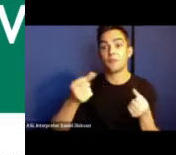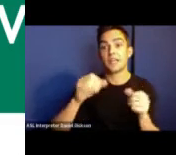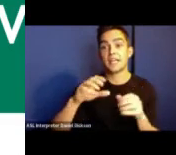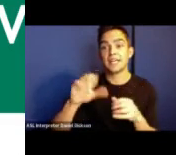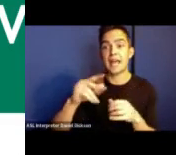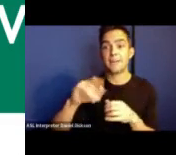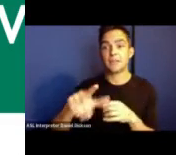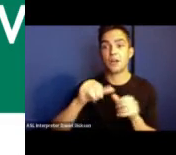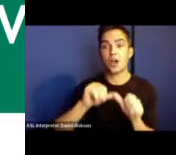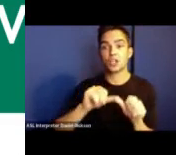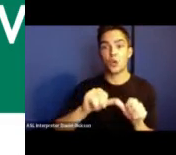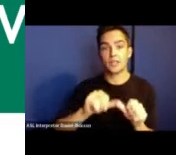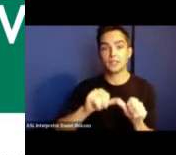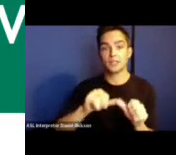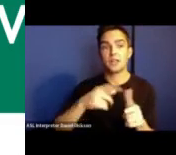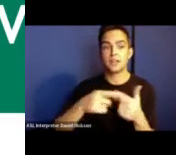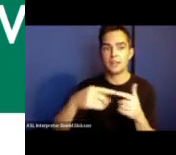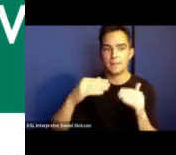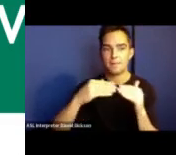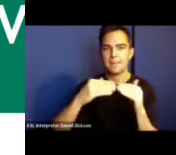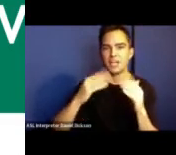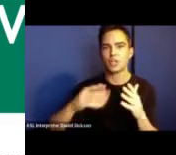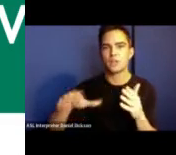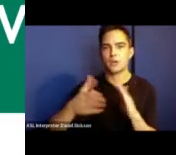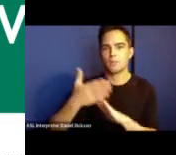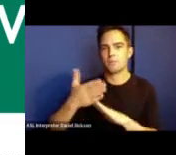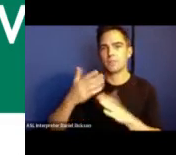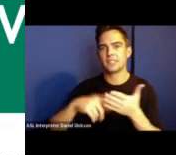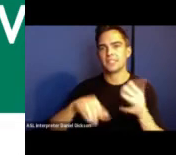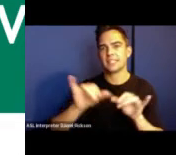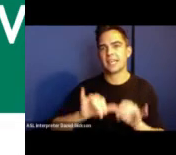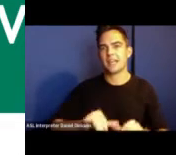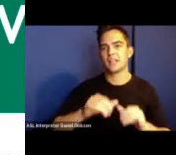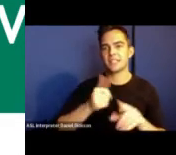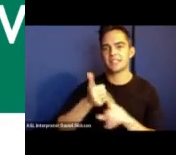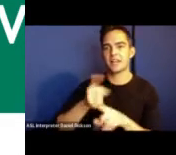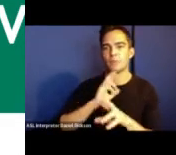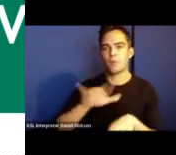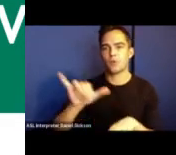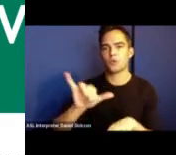are the ones administering the scales. And these are self reported in nature. So the